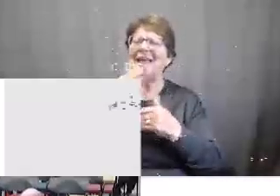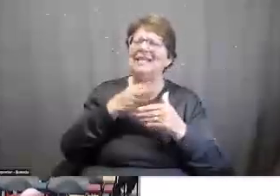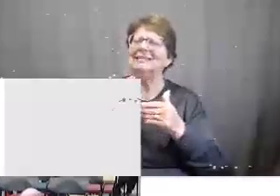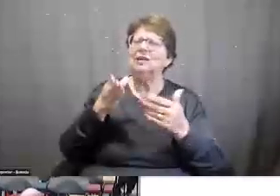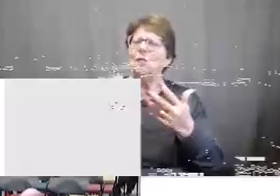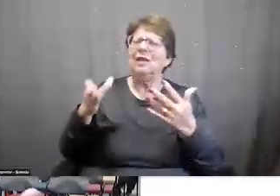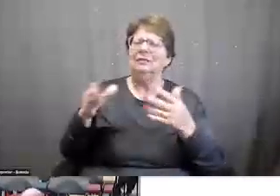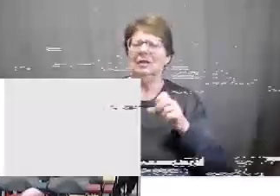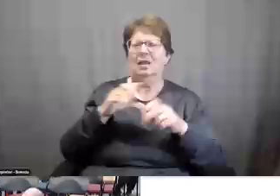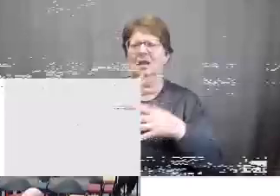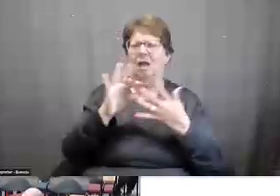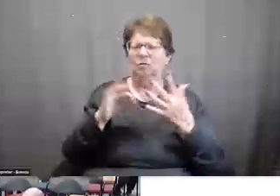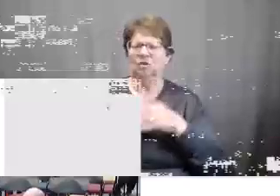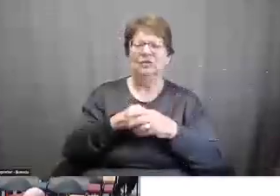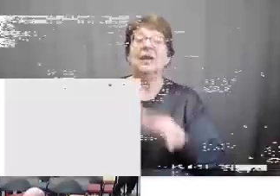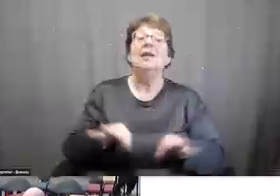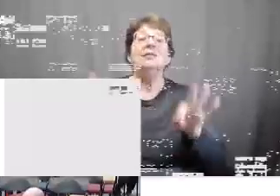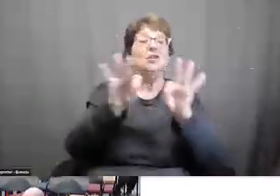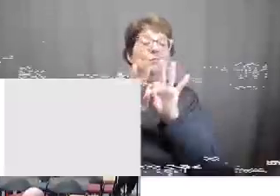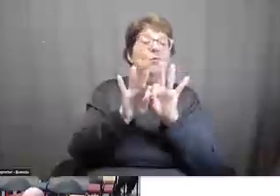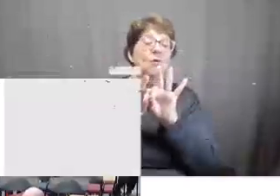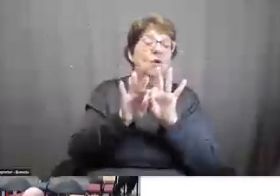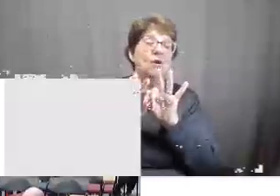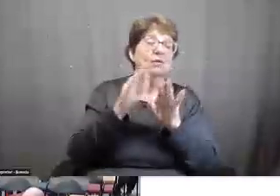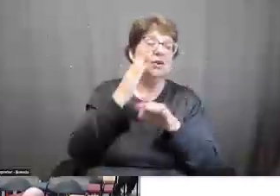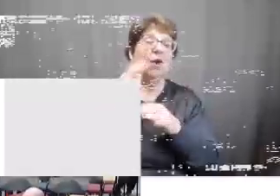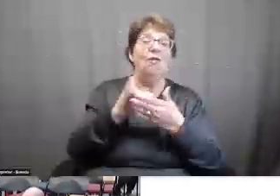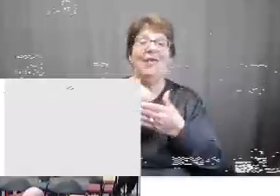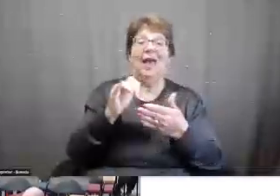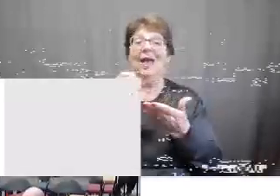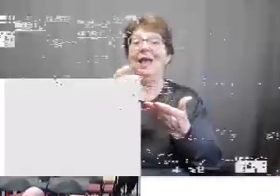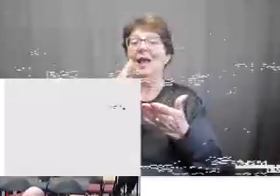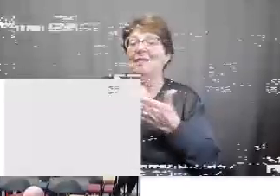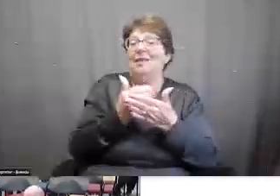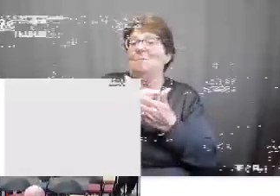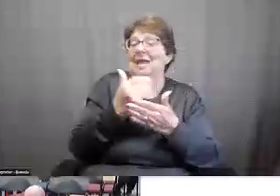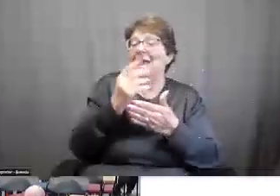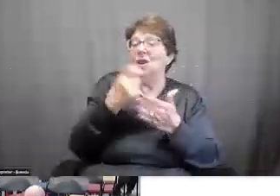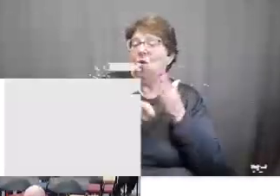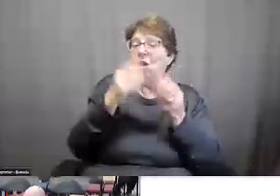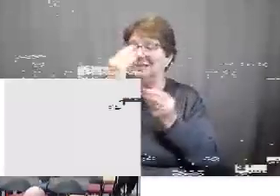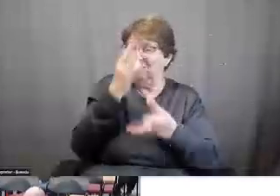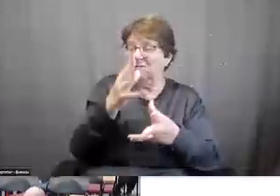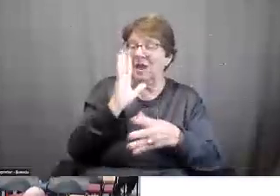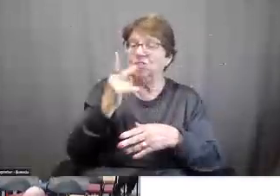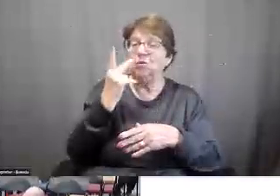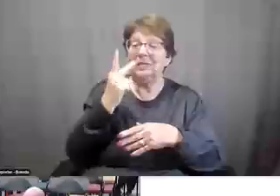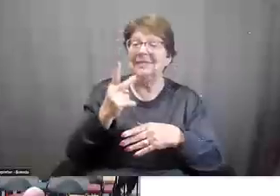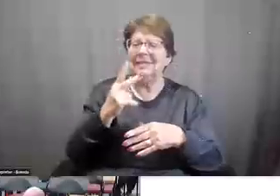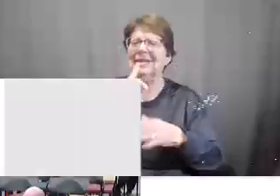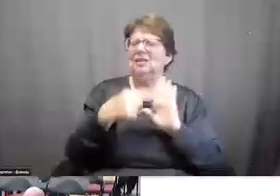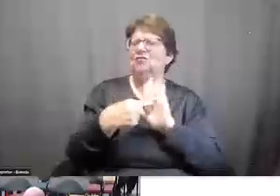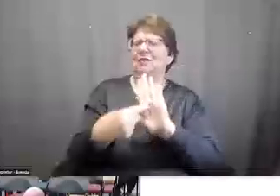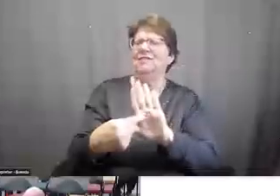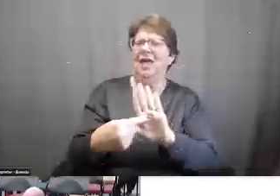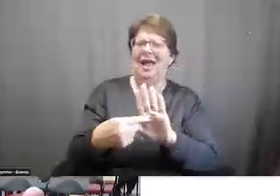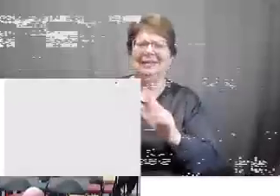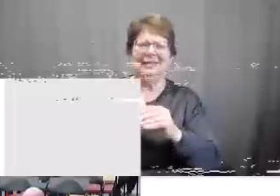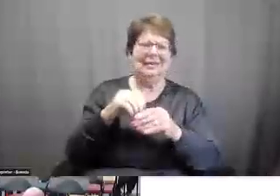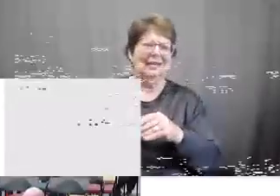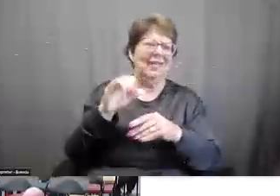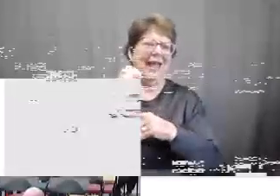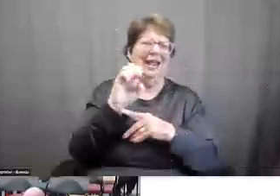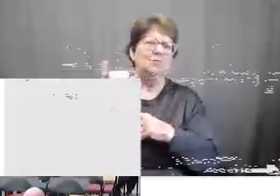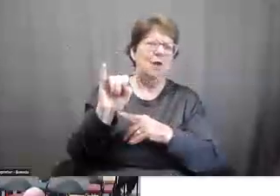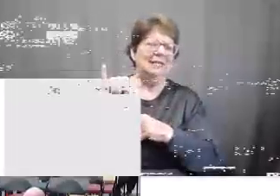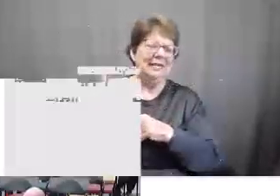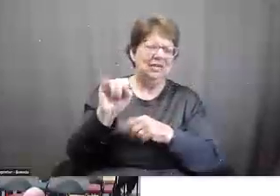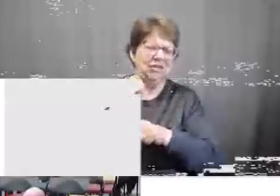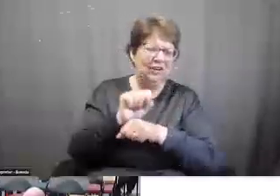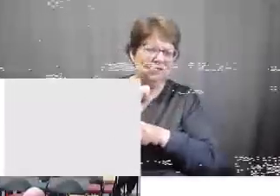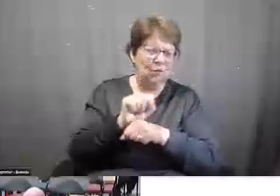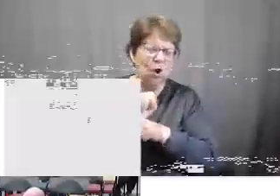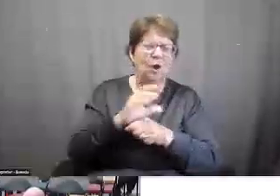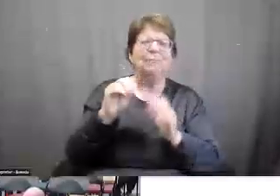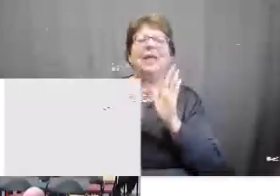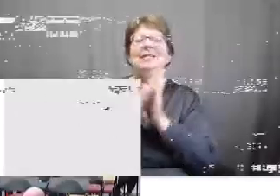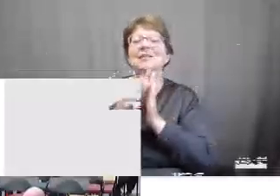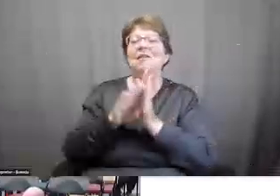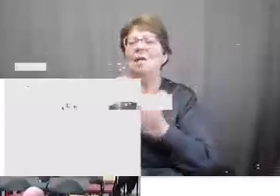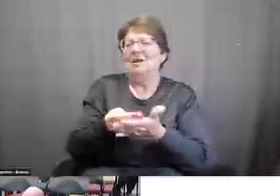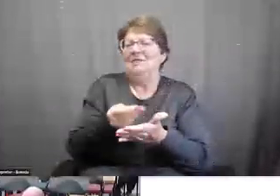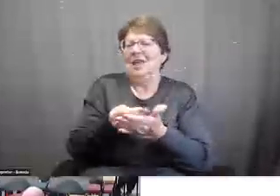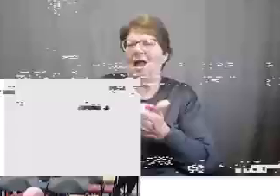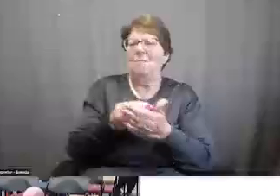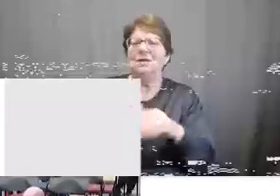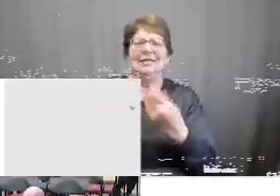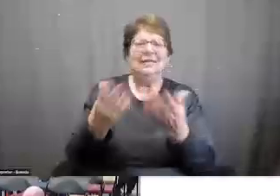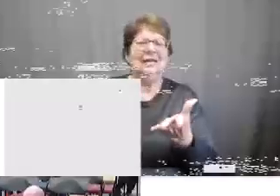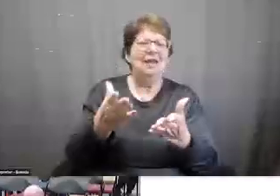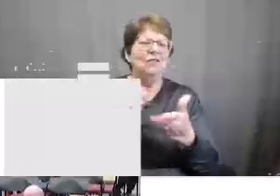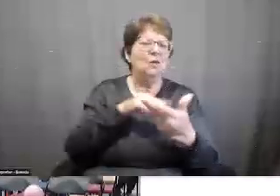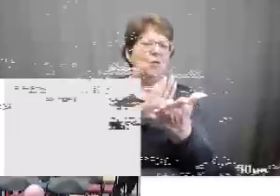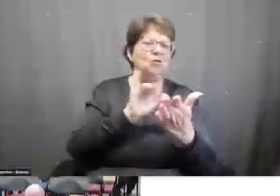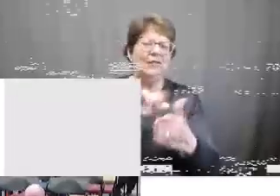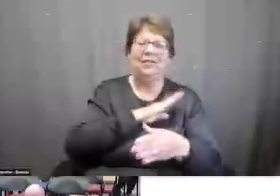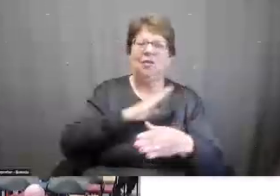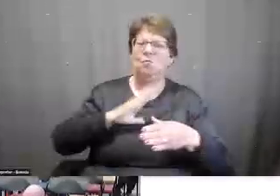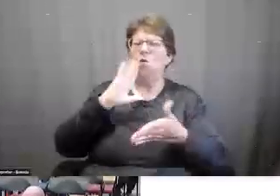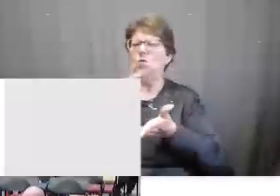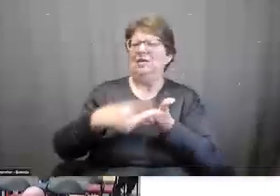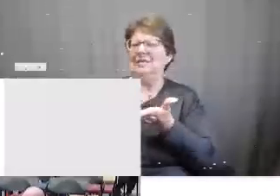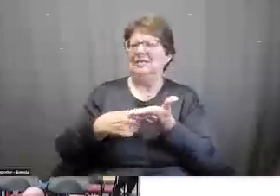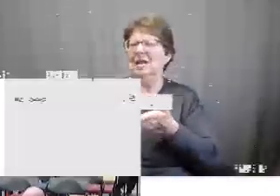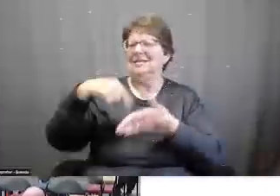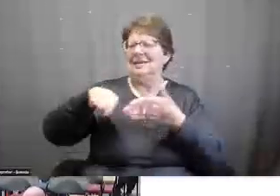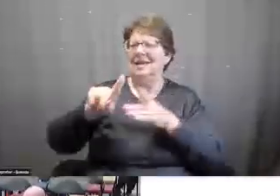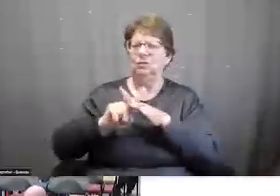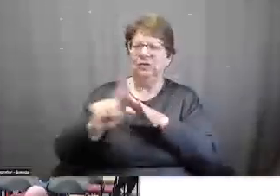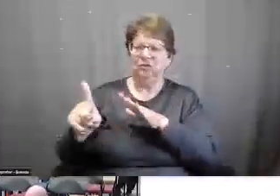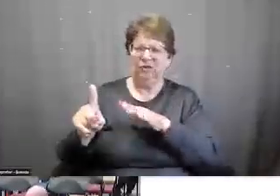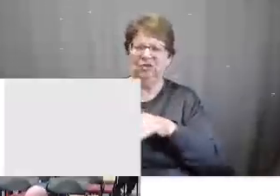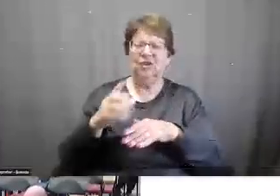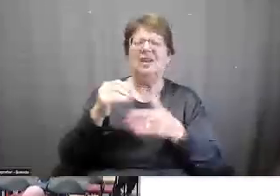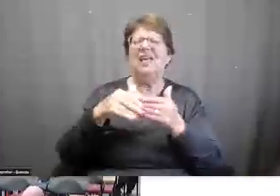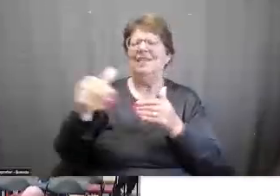Boardroom: It's important to note today that the updated cost information you're going to see is reflected in the Enterprise Initiative work and development of capital delivery approaches that the board will discuss at next week's retreat and in the coming months. Next slide.